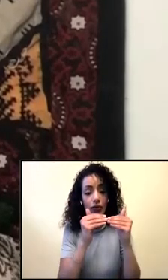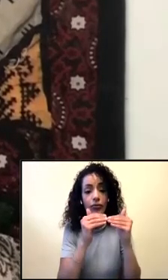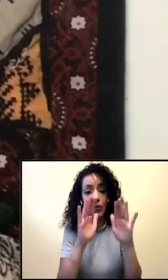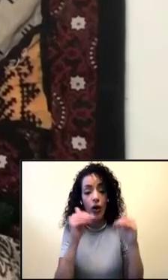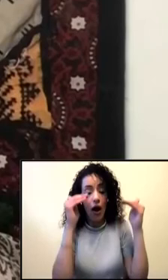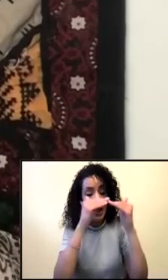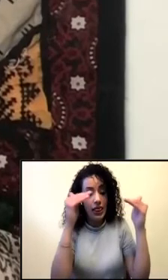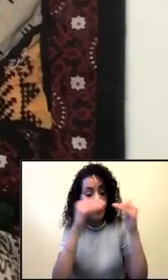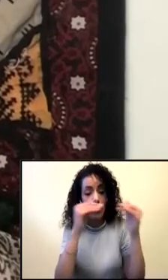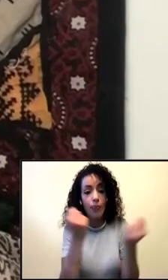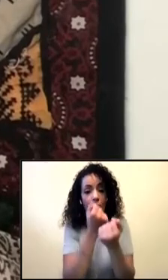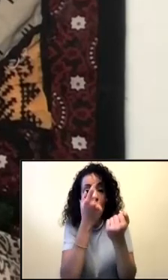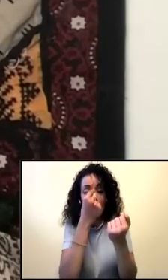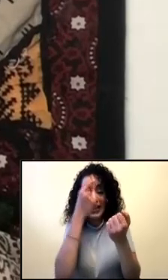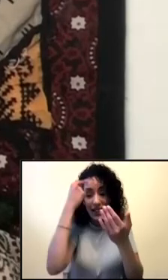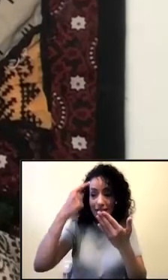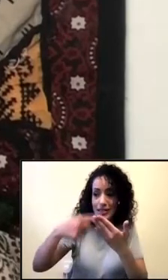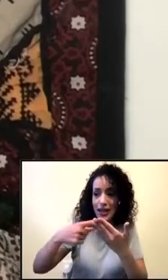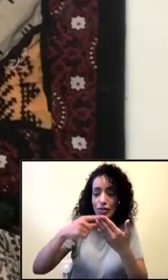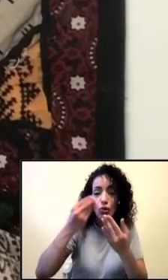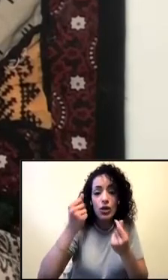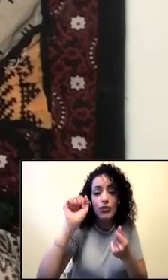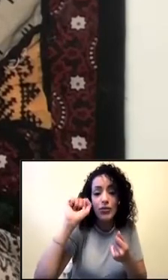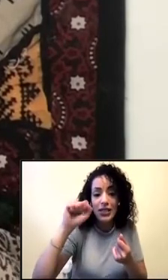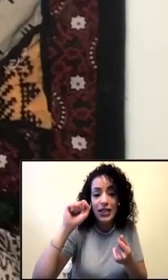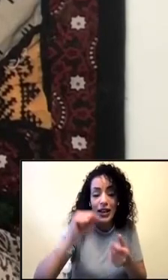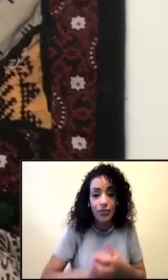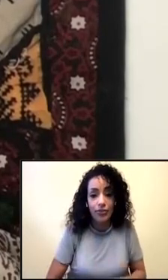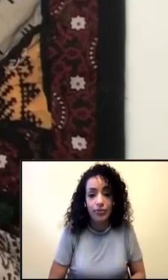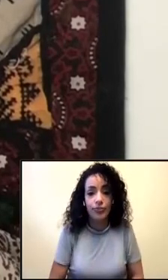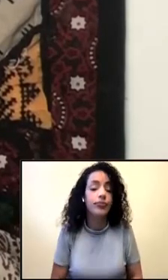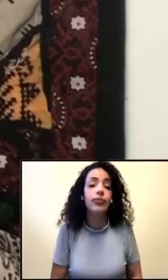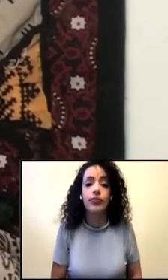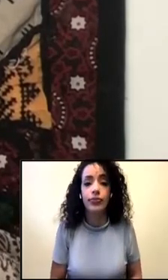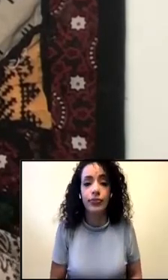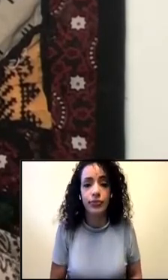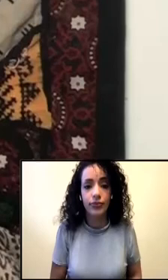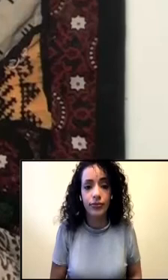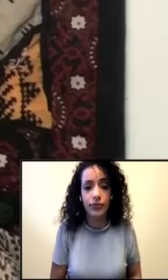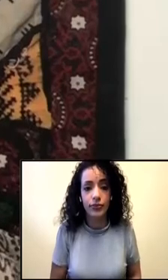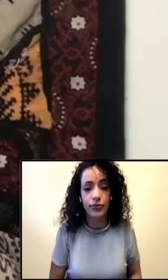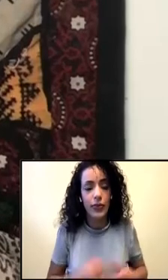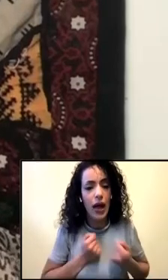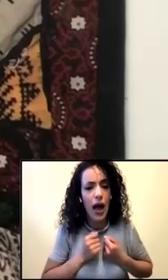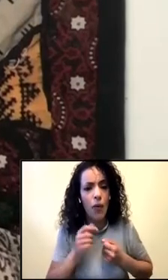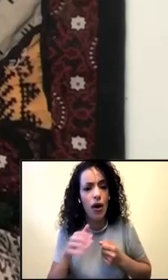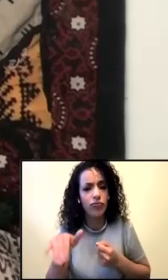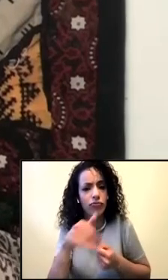make those decisions so sometimes, yeah you know our collections are rolled out and they're part of